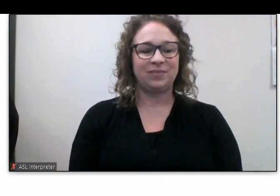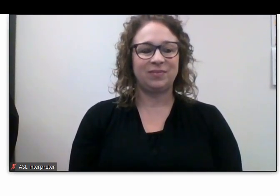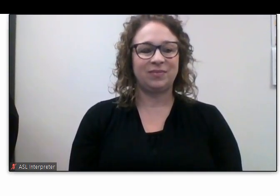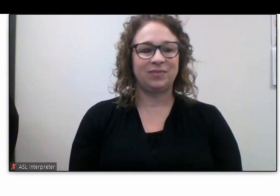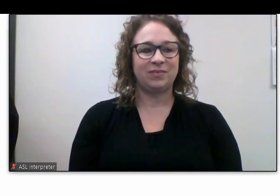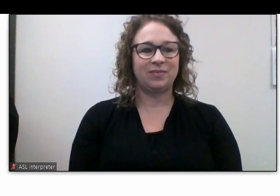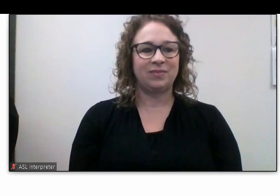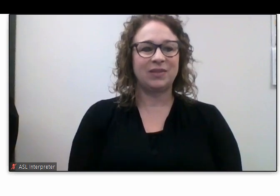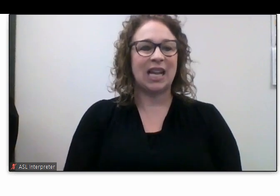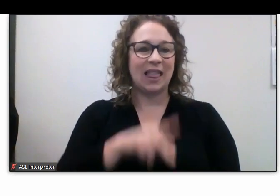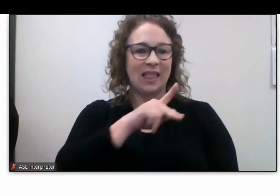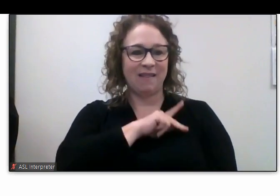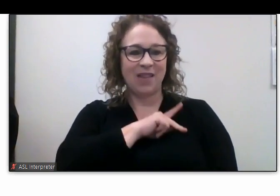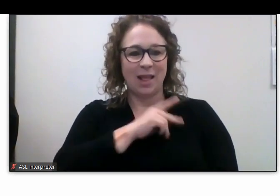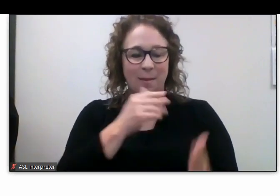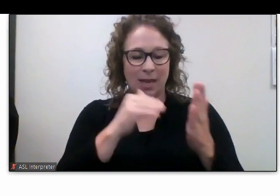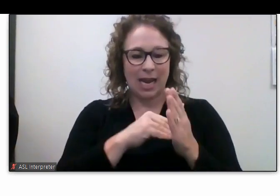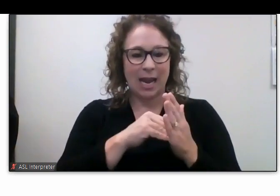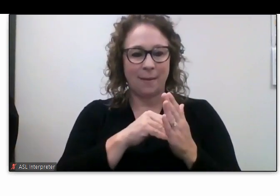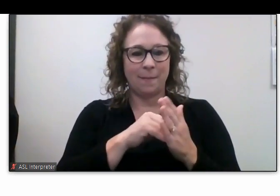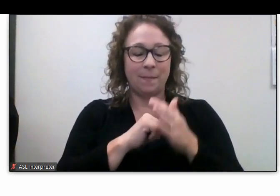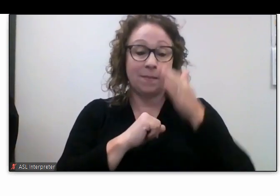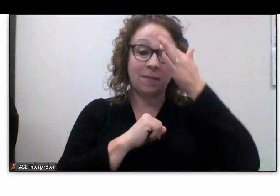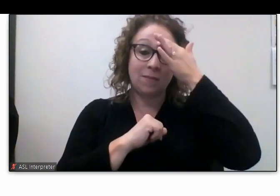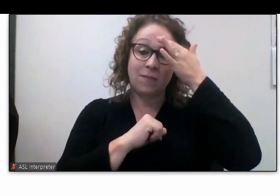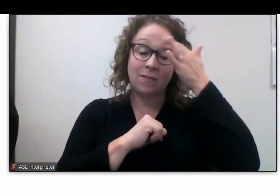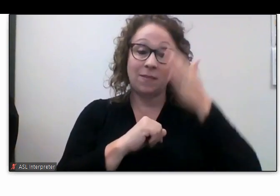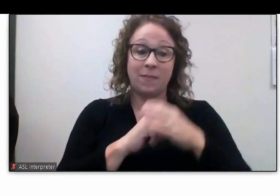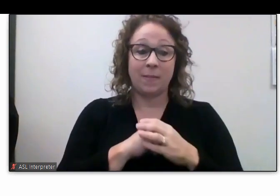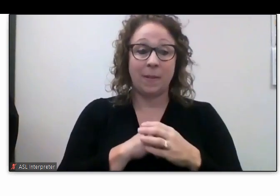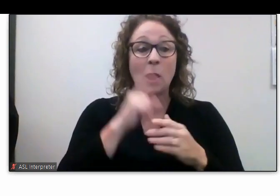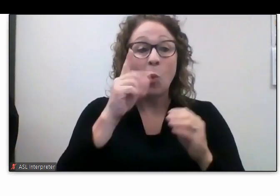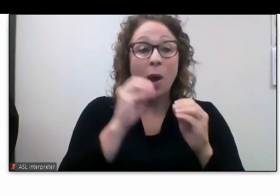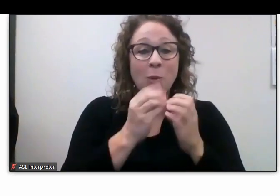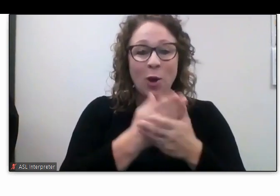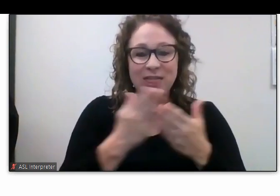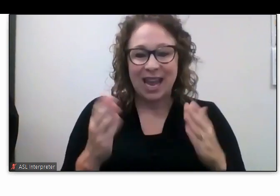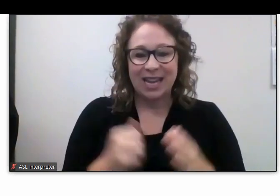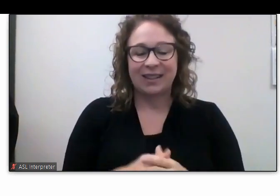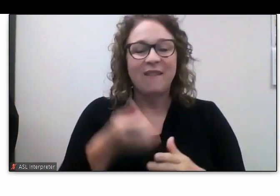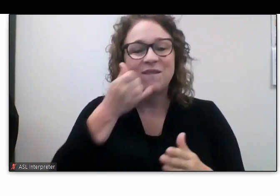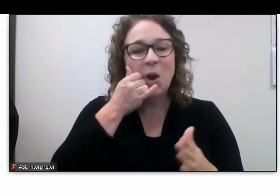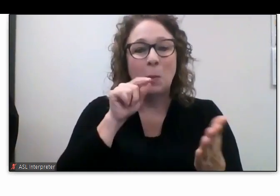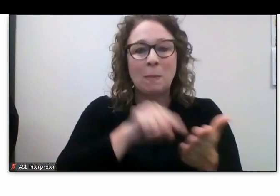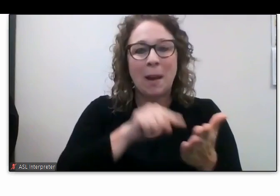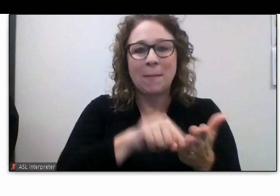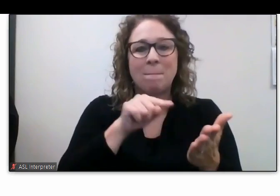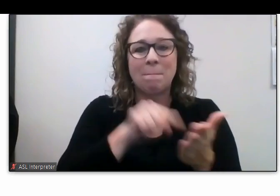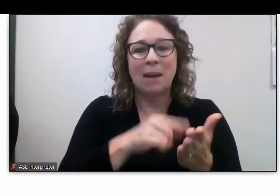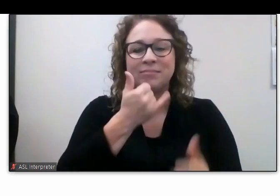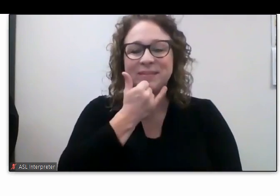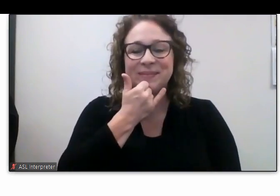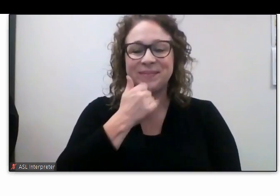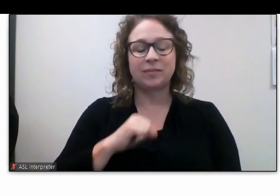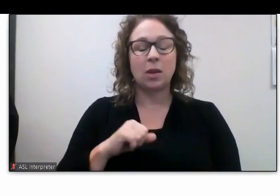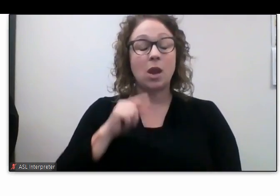This is Philip again. [phone beeping] One more thing - when you're including your interpreter